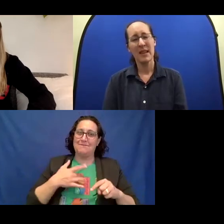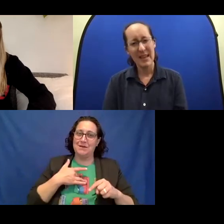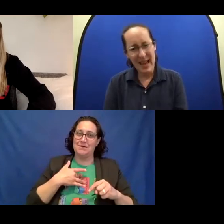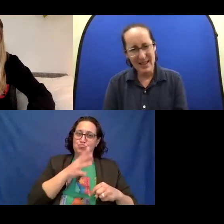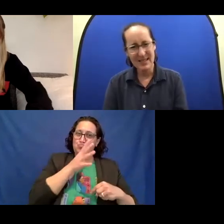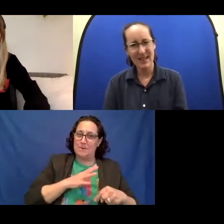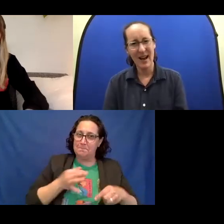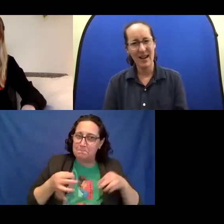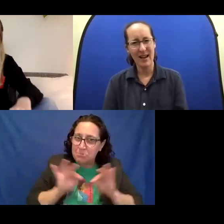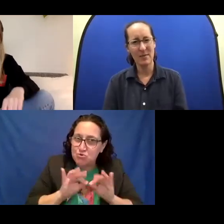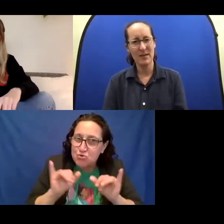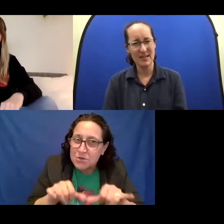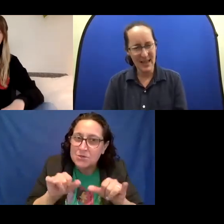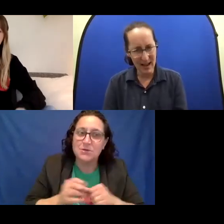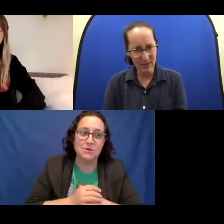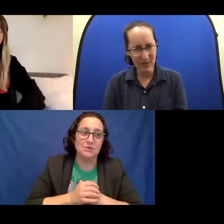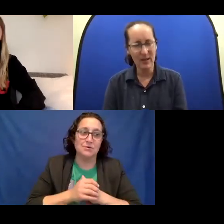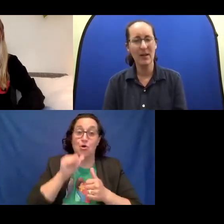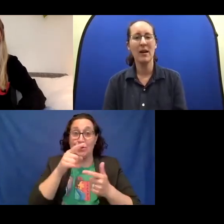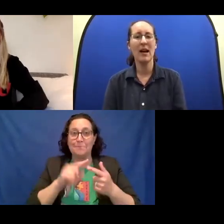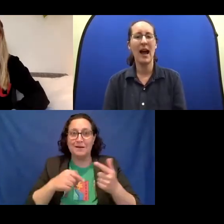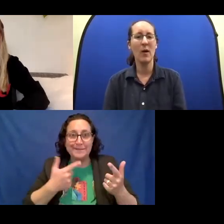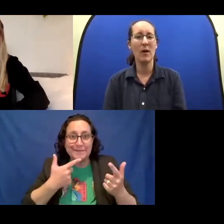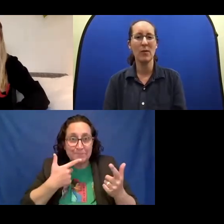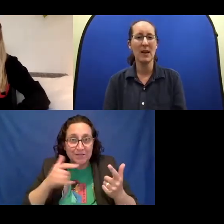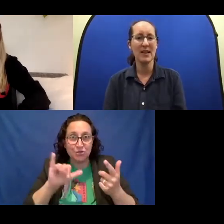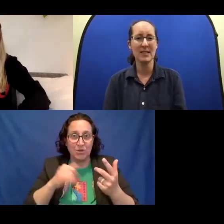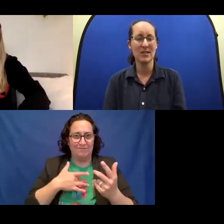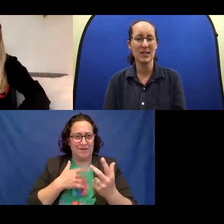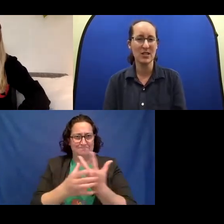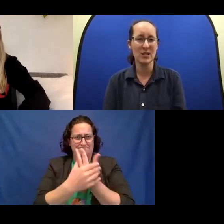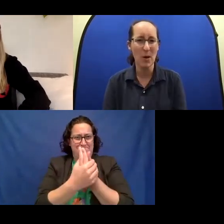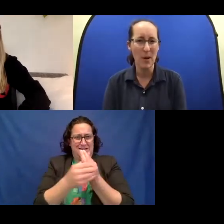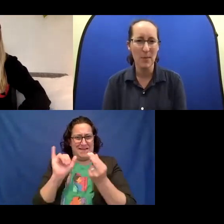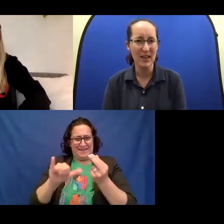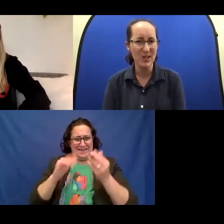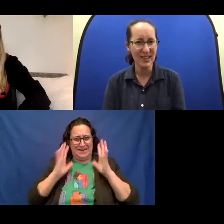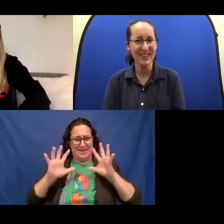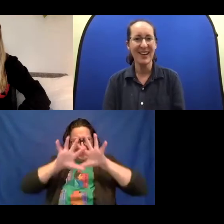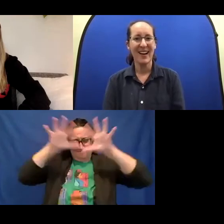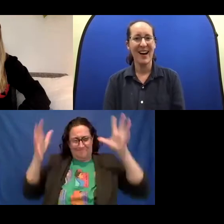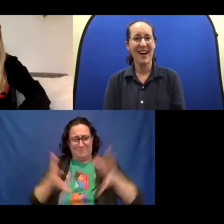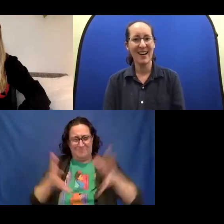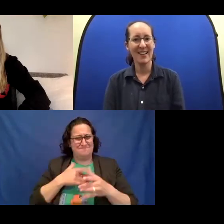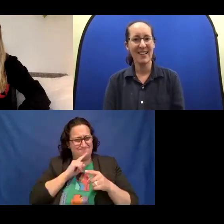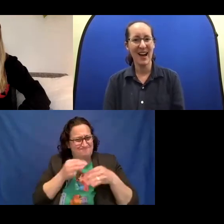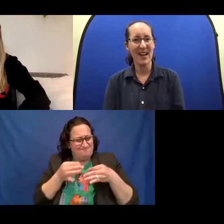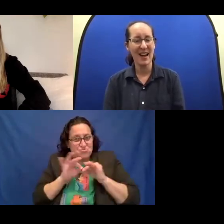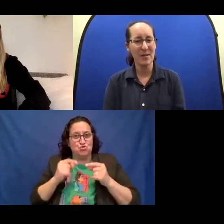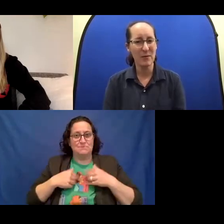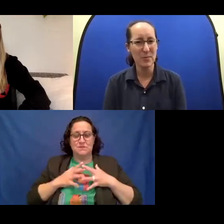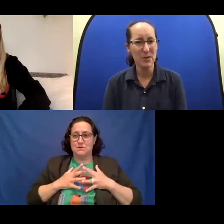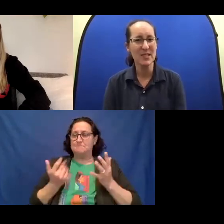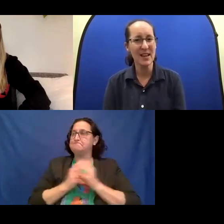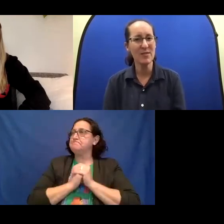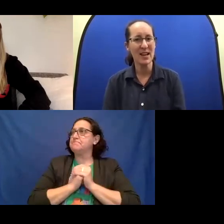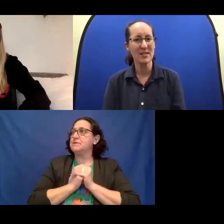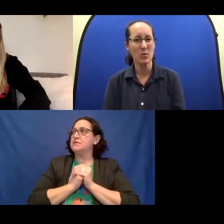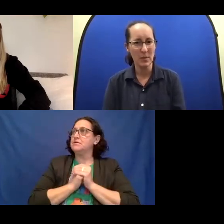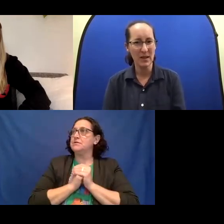yes, I am Deaf, however because there's such a small population, I am first perceived as a woman